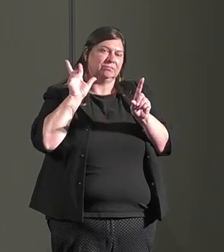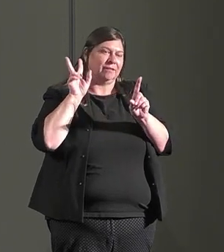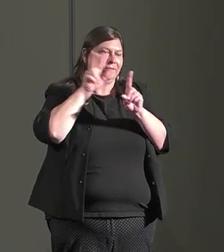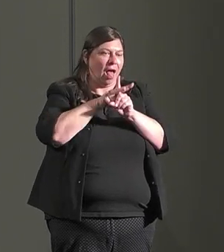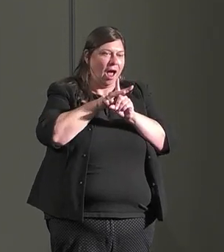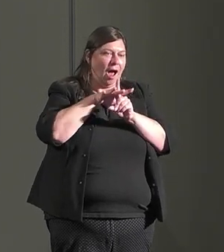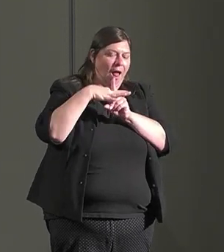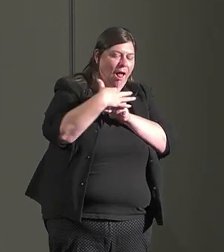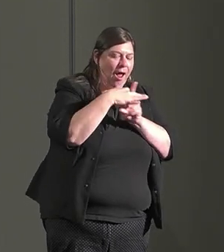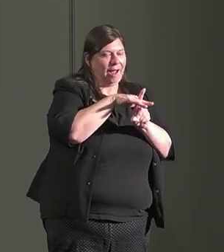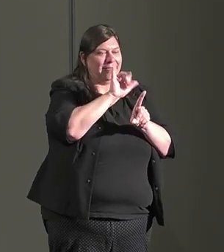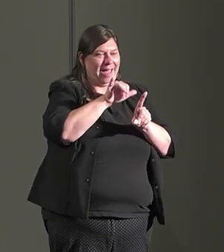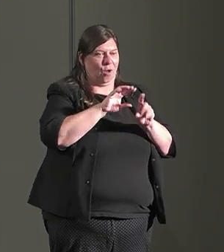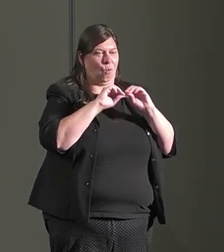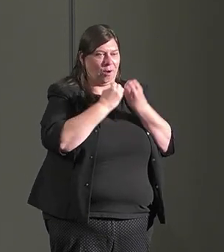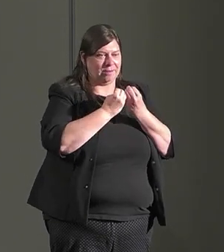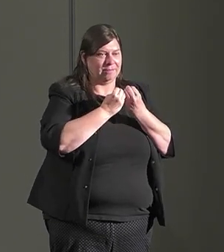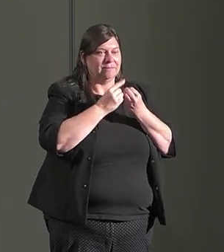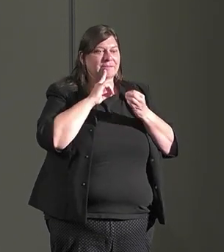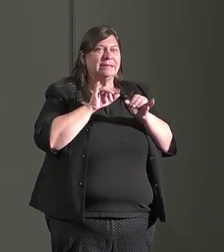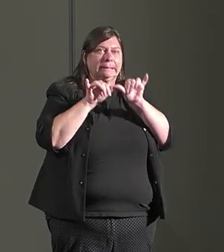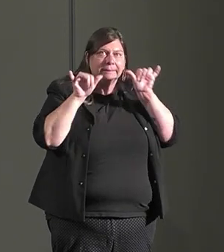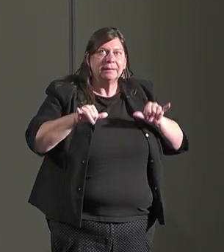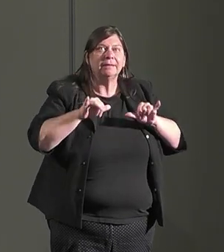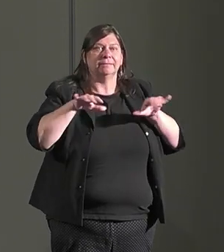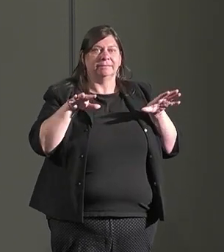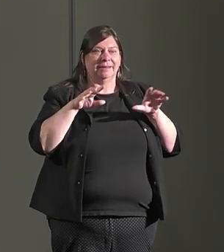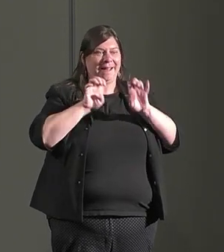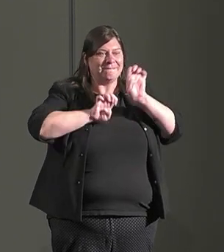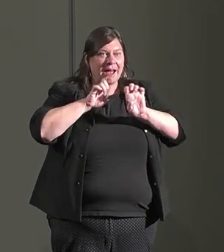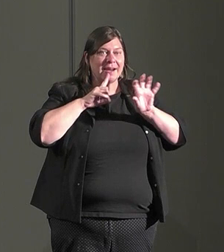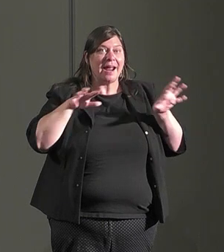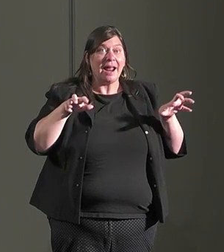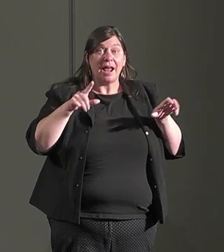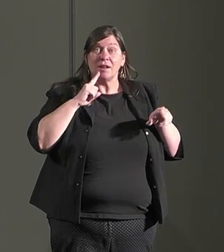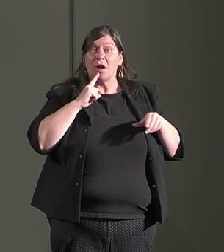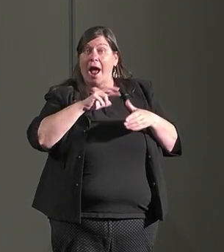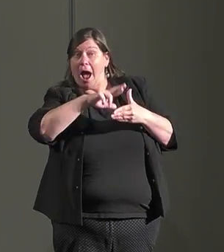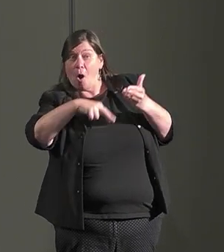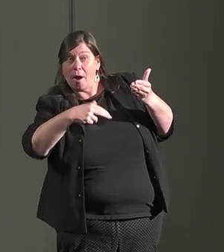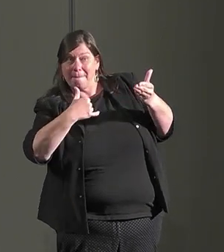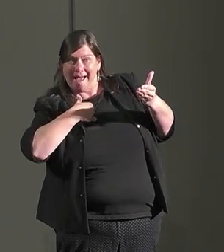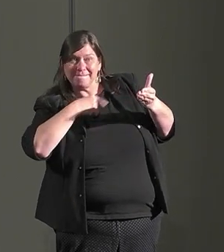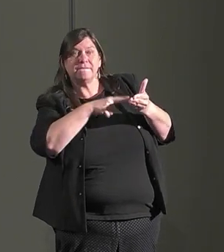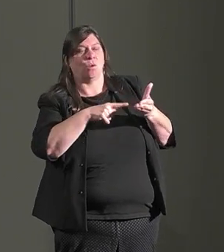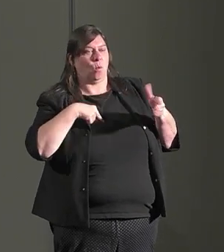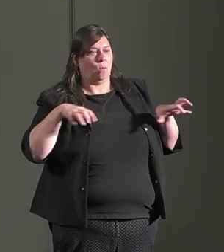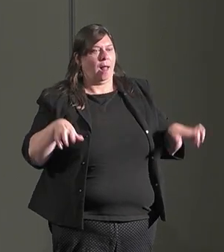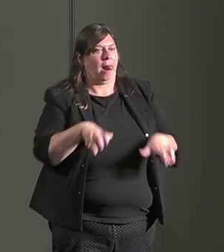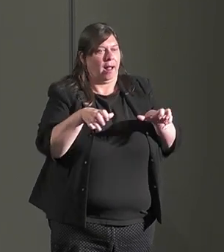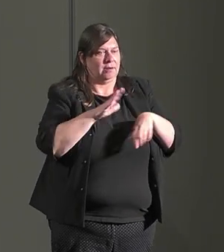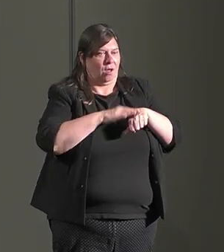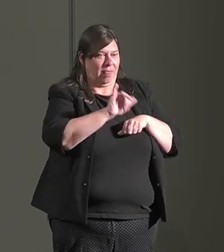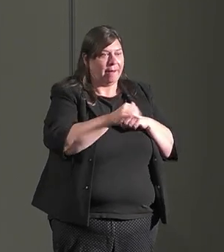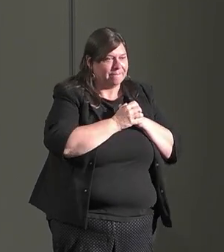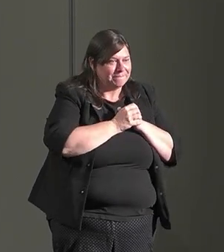Consistently evaluated with actions taken on outcomes. It doesn't mean everything the